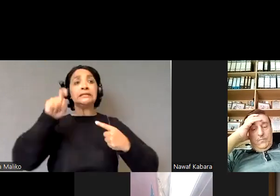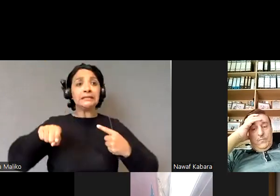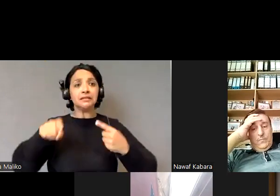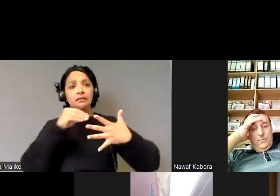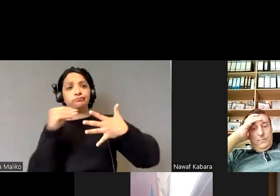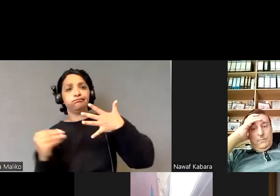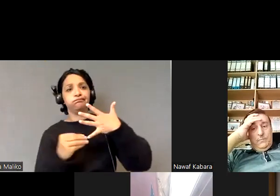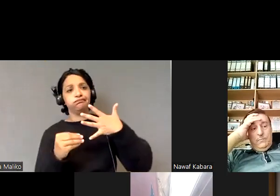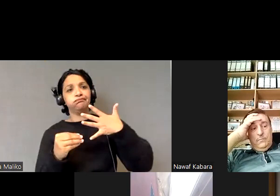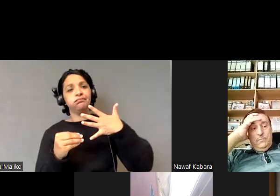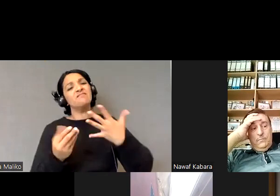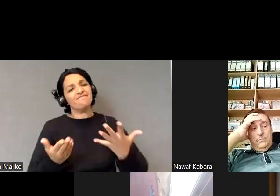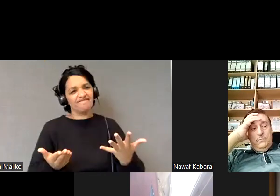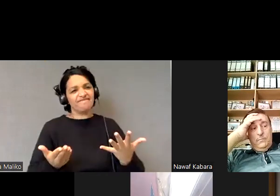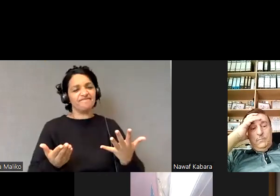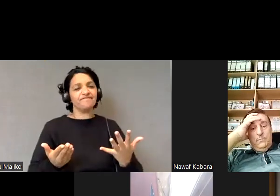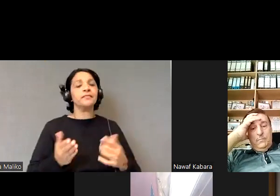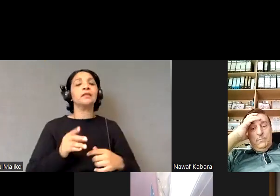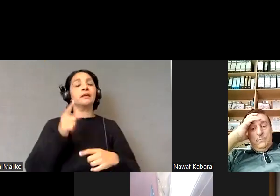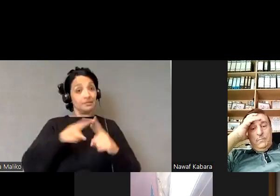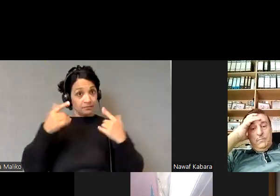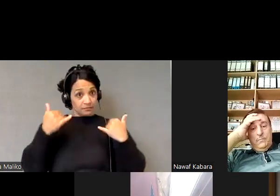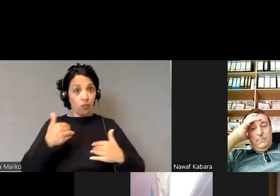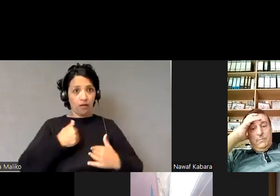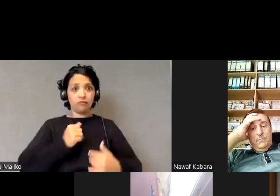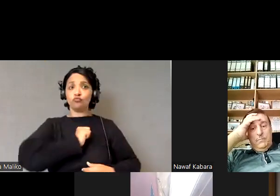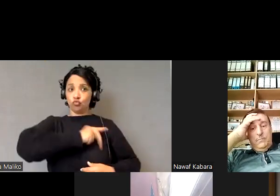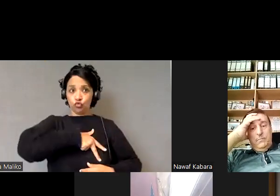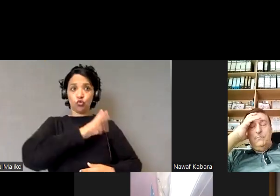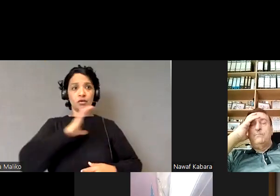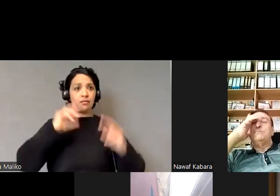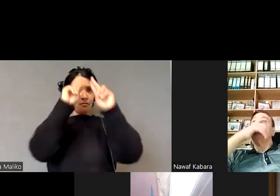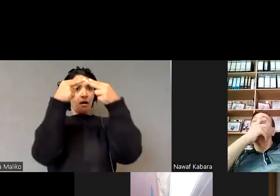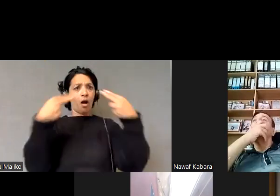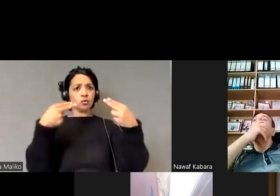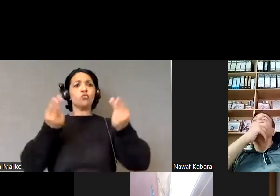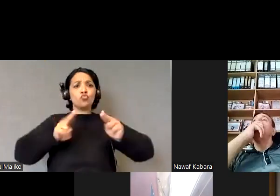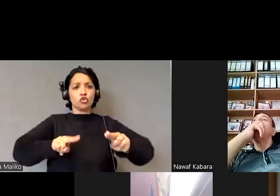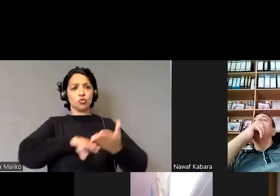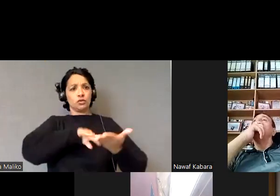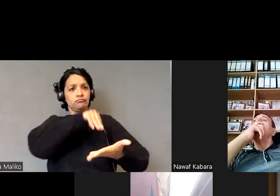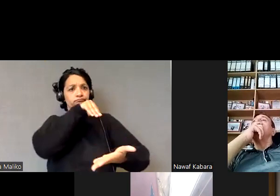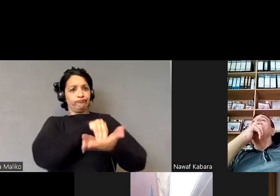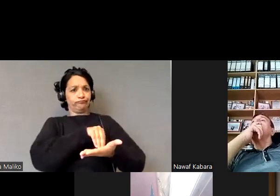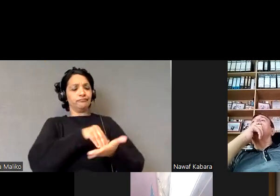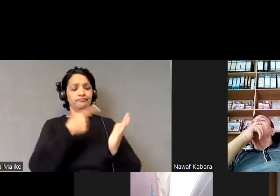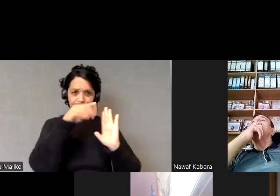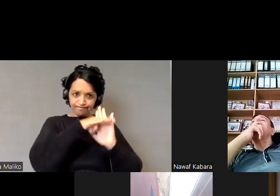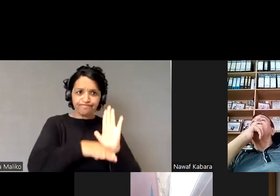do have a Security Council Resolution and other obligations which state a particular